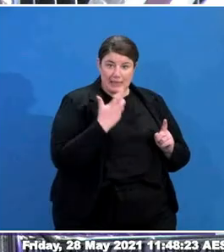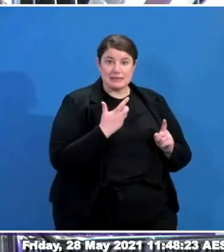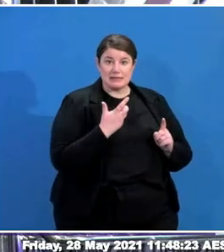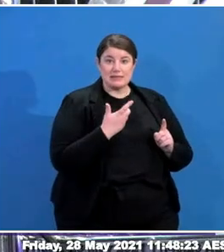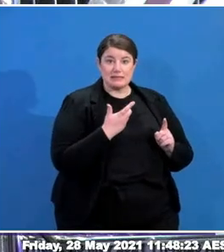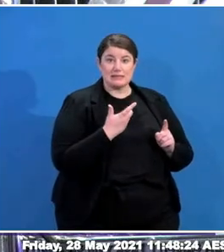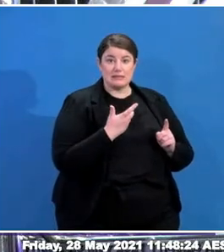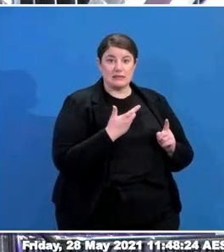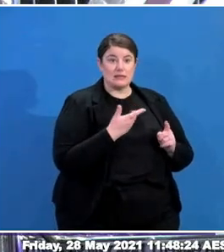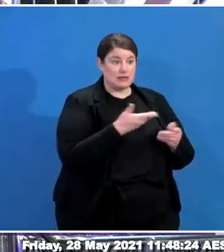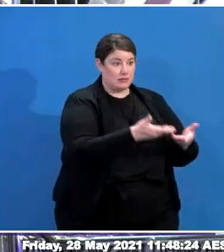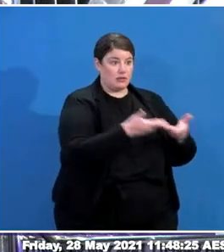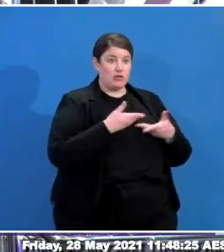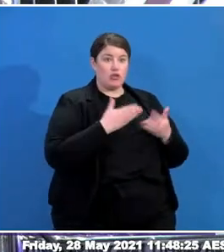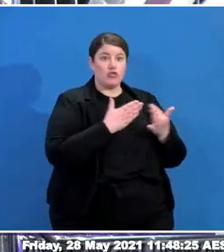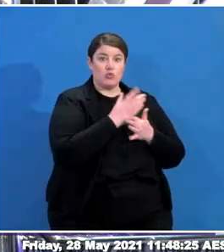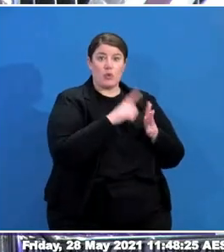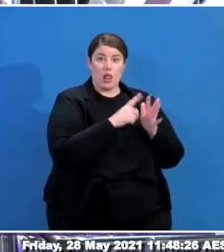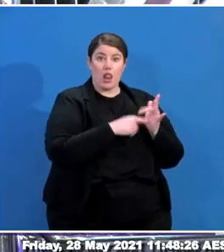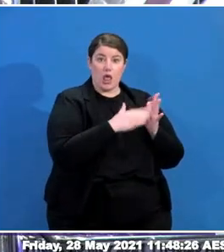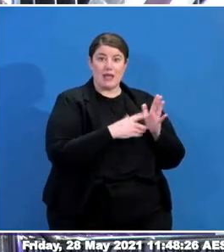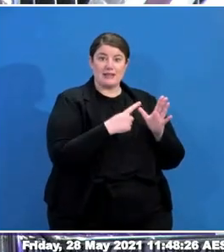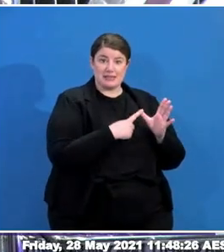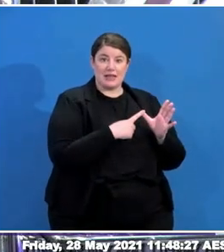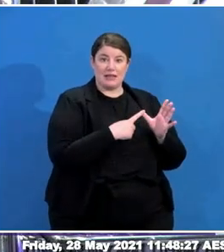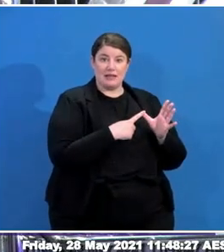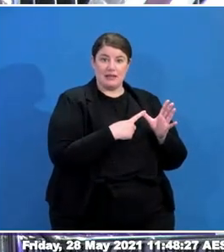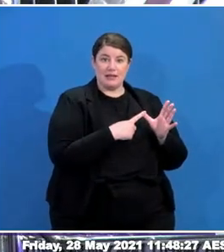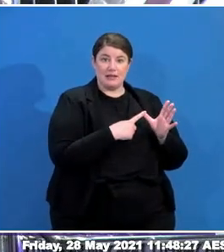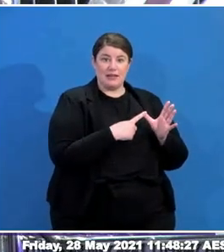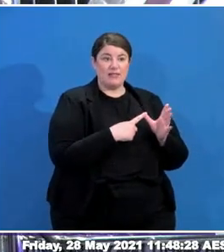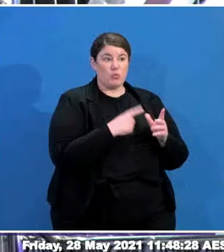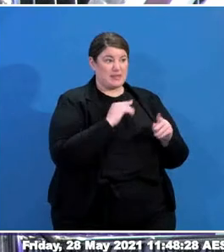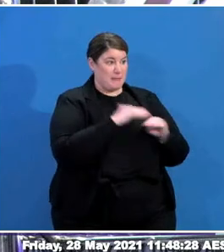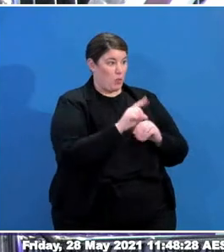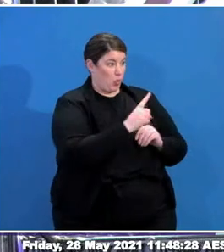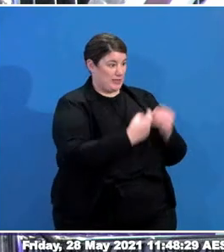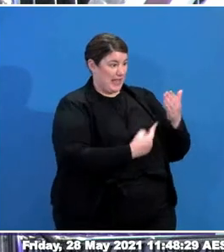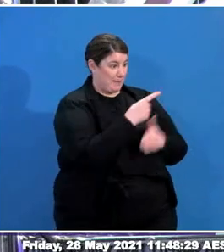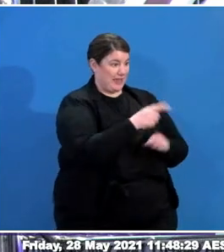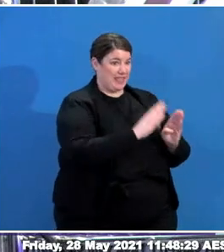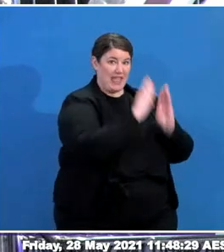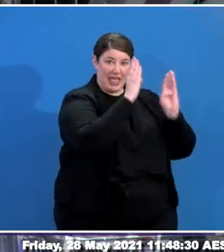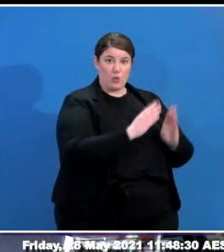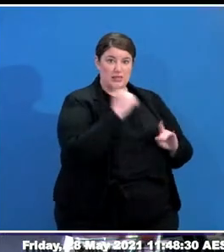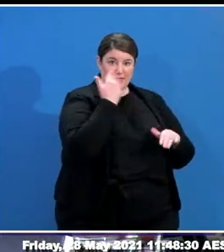Eliza were directed to what was happening on the ground in the house on a day-by-day basis?